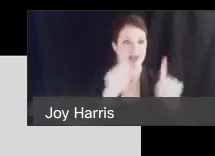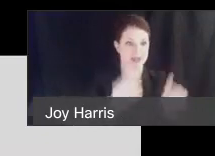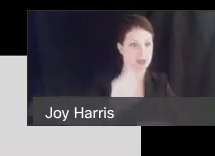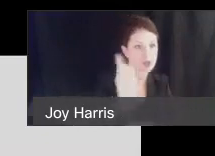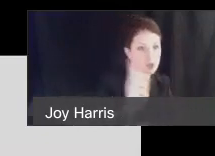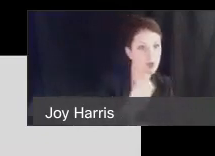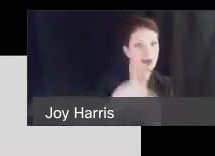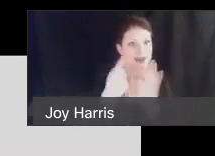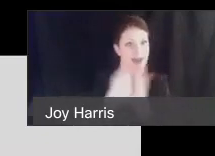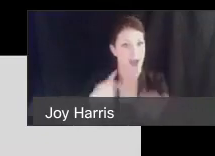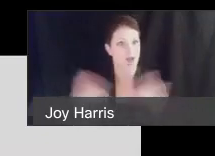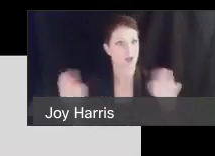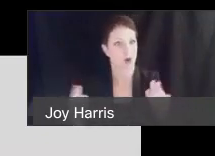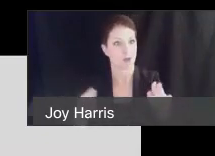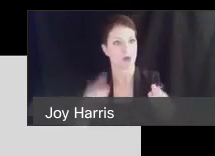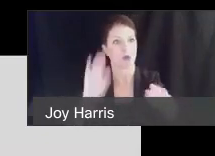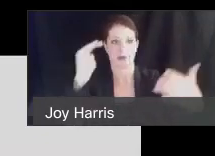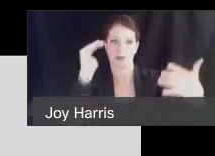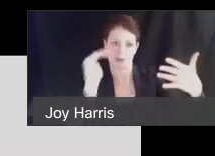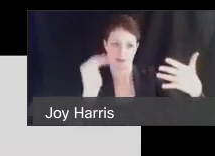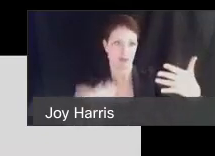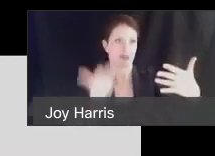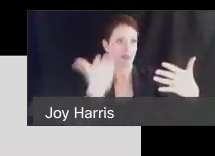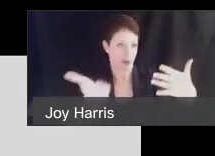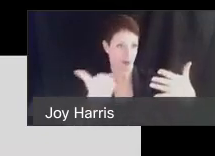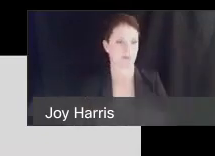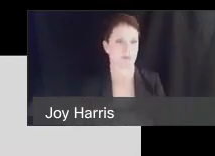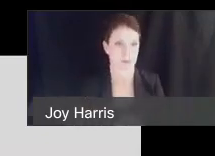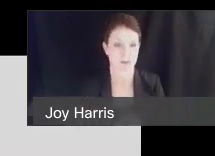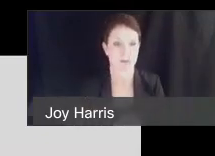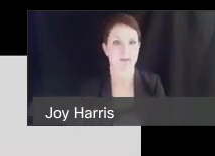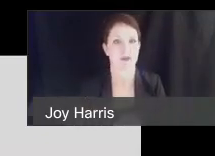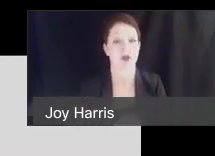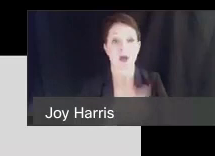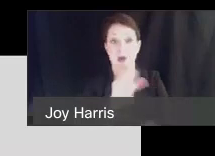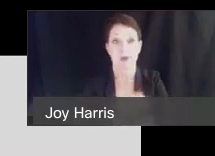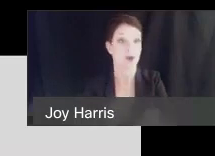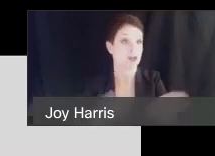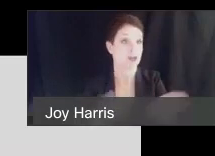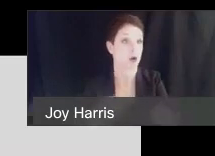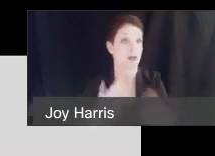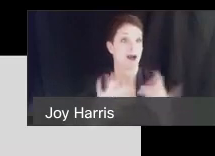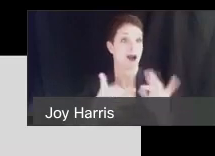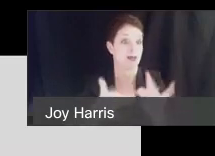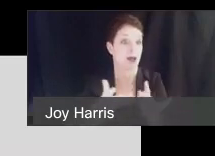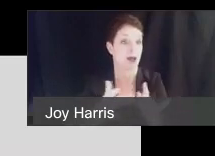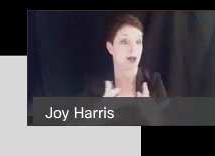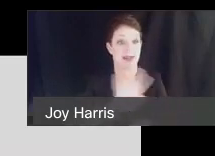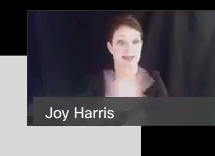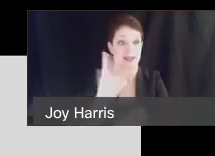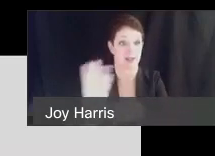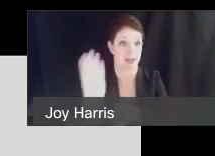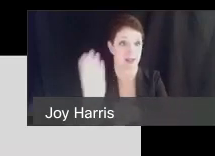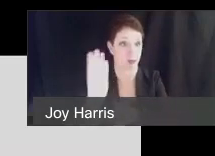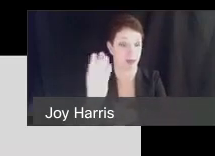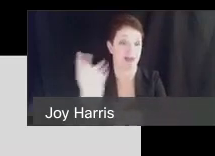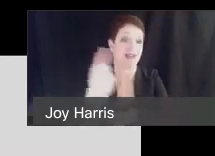are open will be on that page. Appointments open online at 7:00 AM on the day of testing.